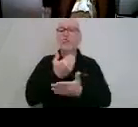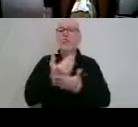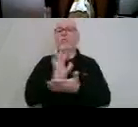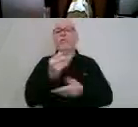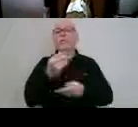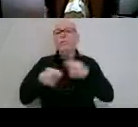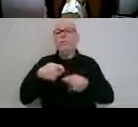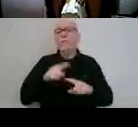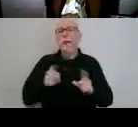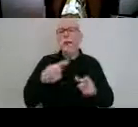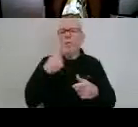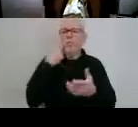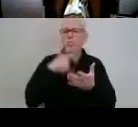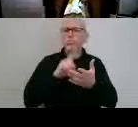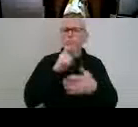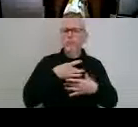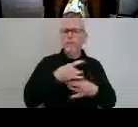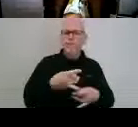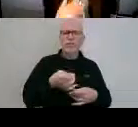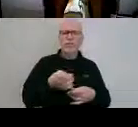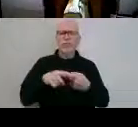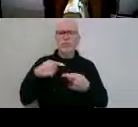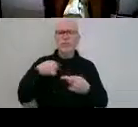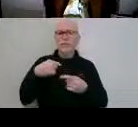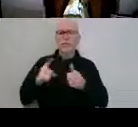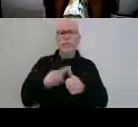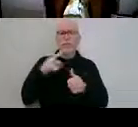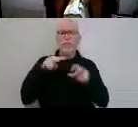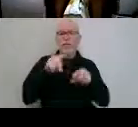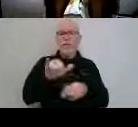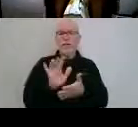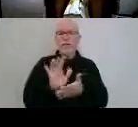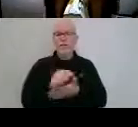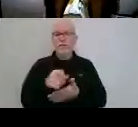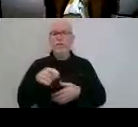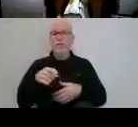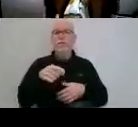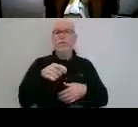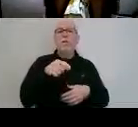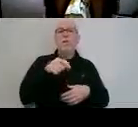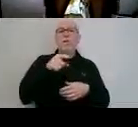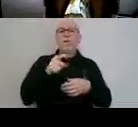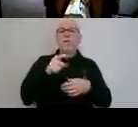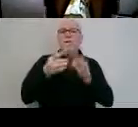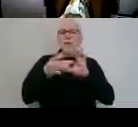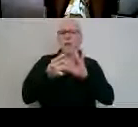But what I found interesting when I had initially looked at this video were the comments and complaints